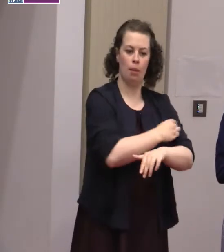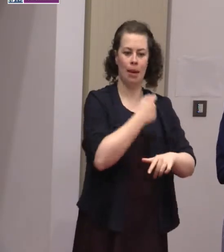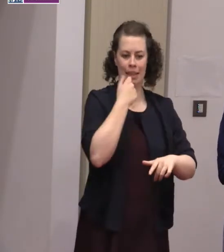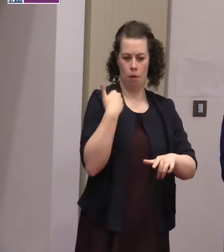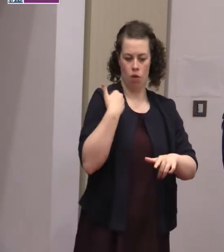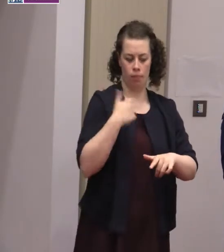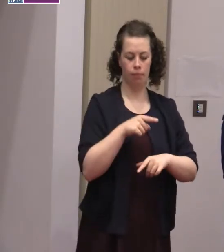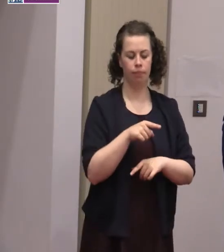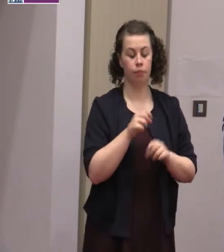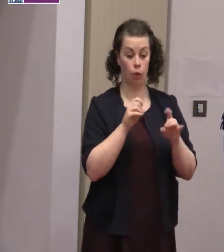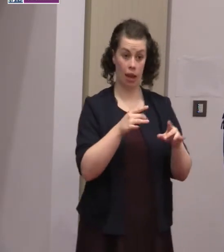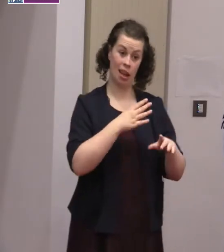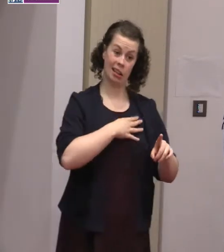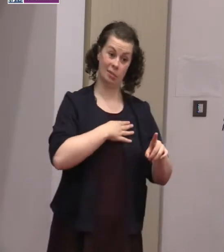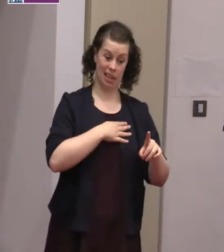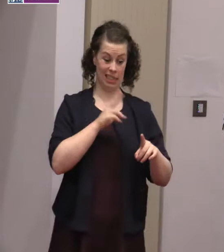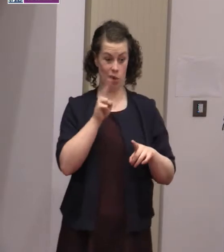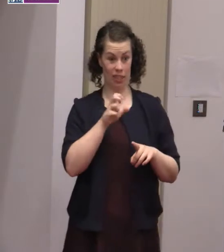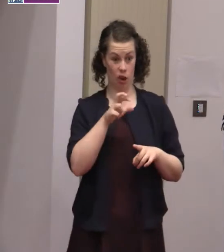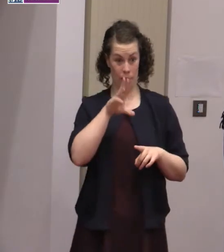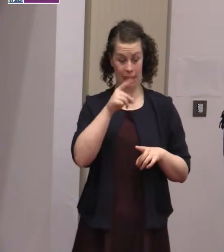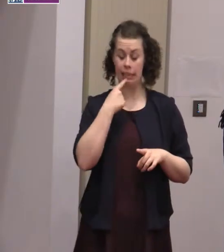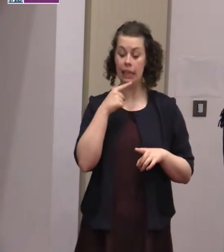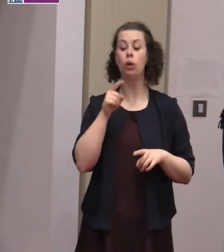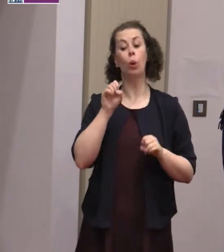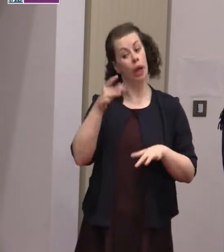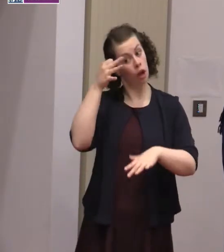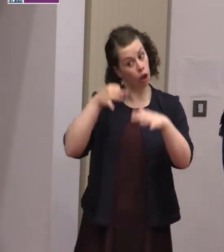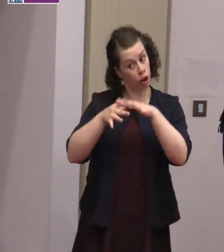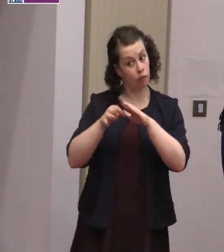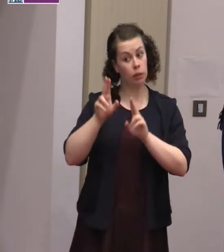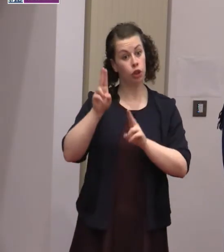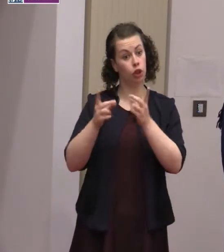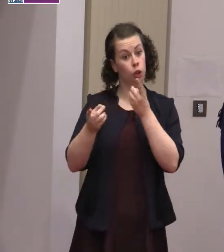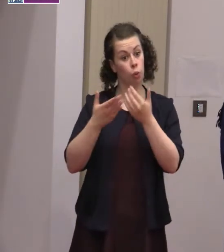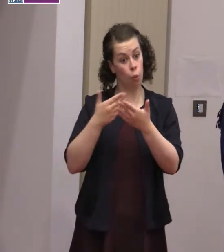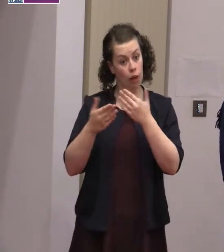This is where the committee recommended that states parties adopted the necessary measures